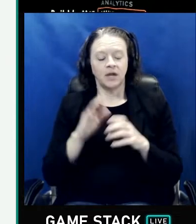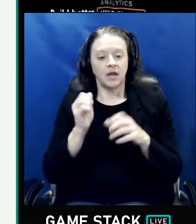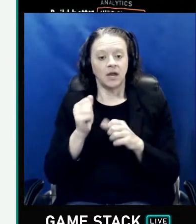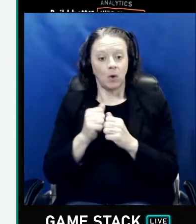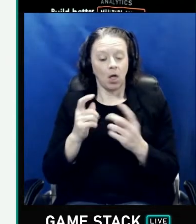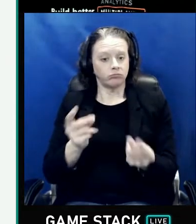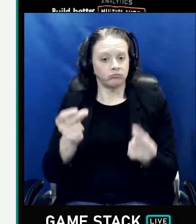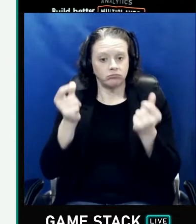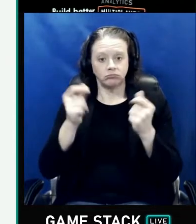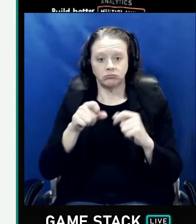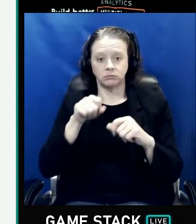built-in secure networking.